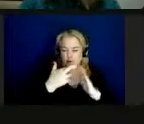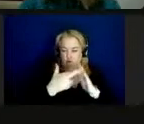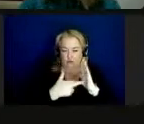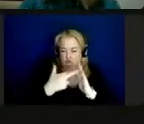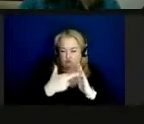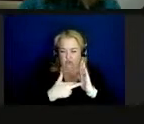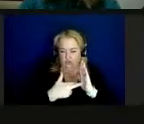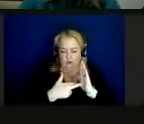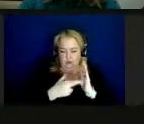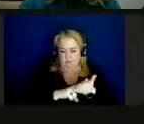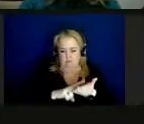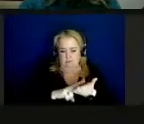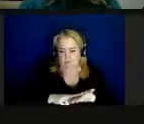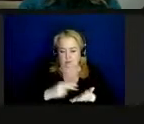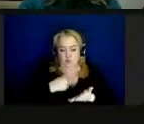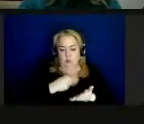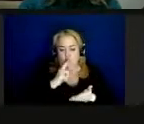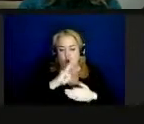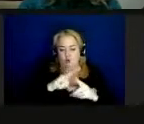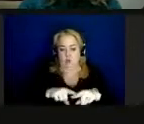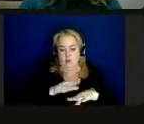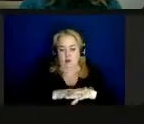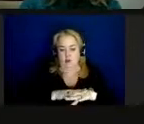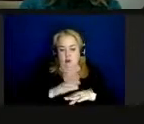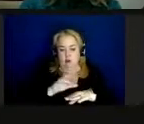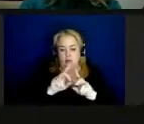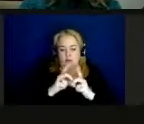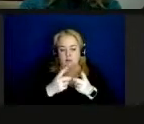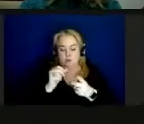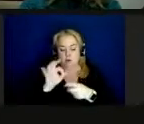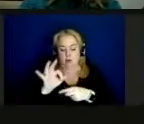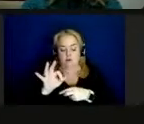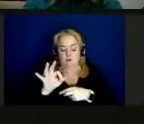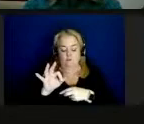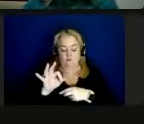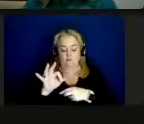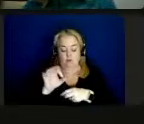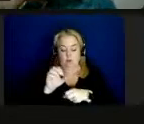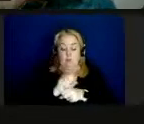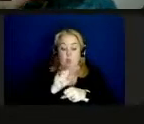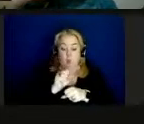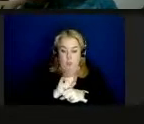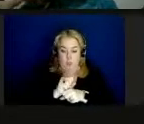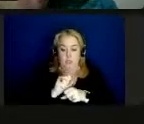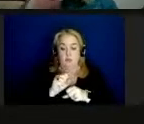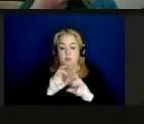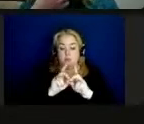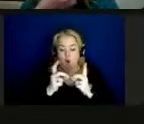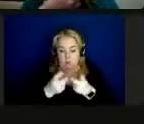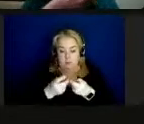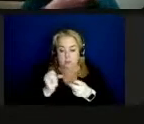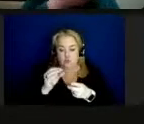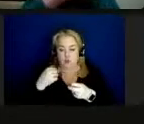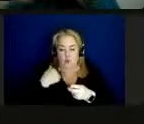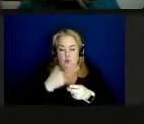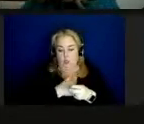ANECDOTAL. WE DON'T HAVE ANY KIND OF